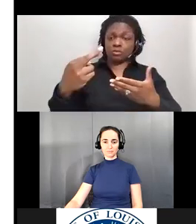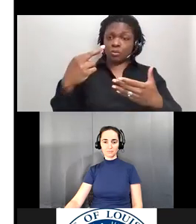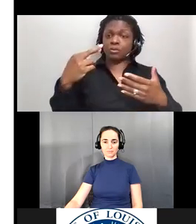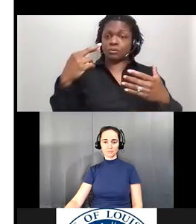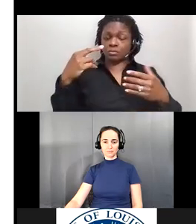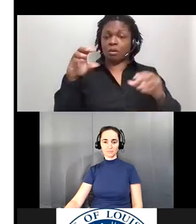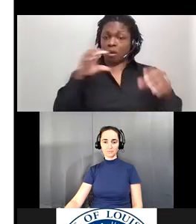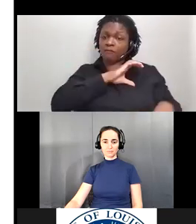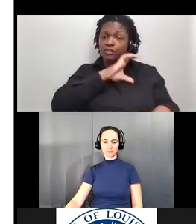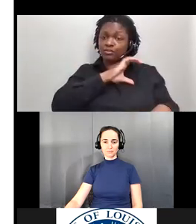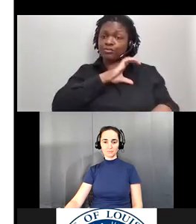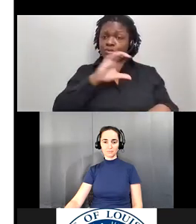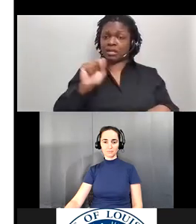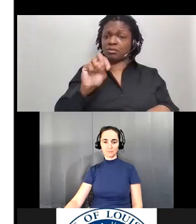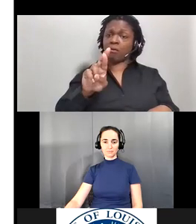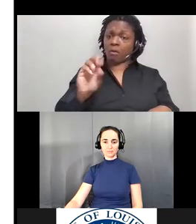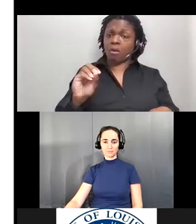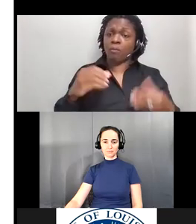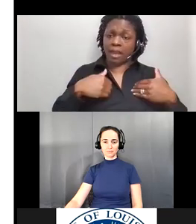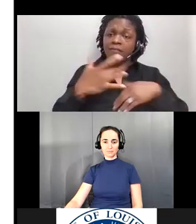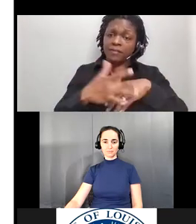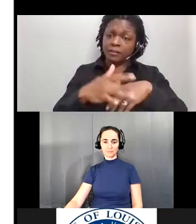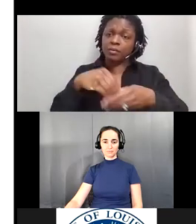they are in a lot of schools. 15:53:40 We want the school resource officer